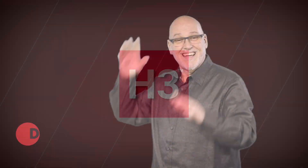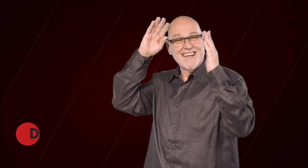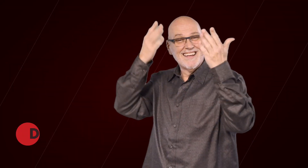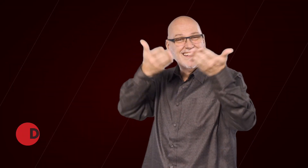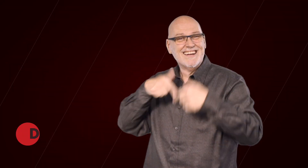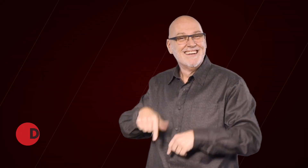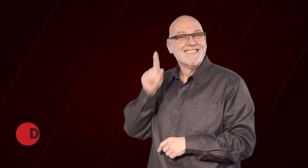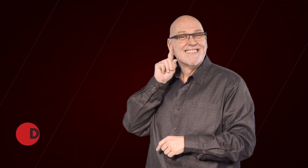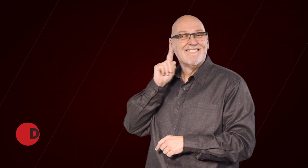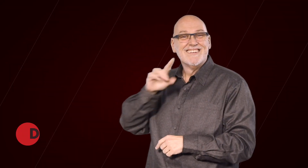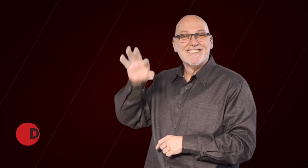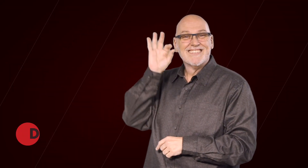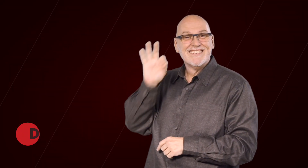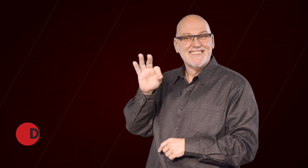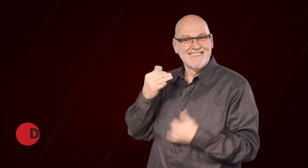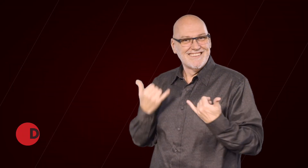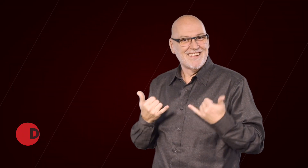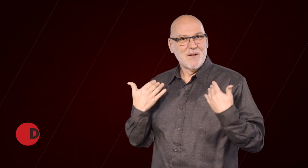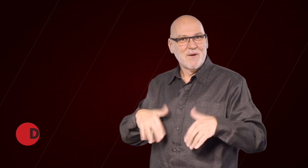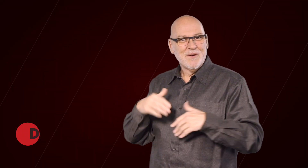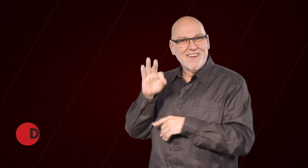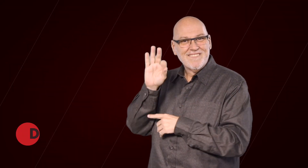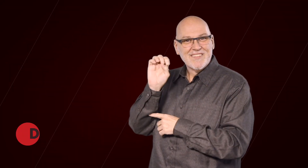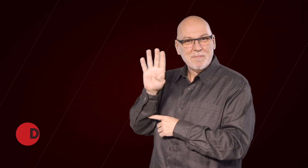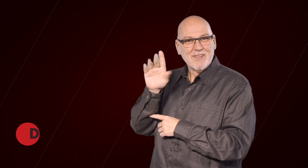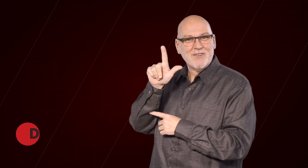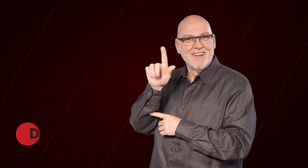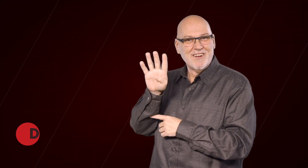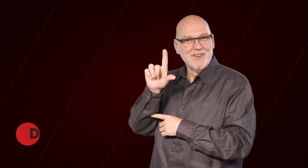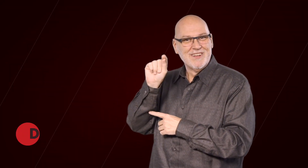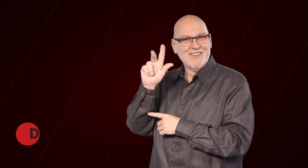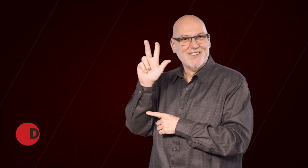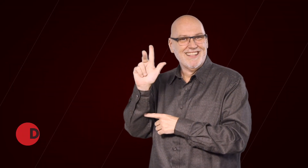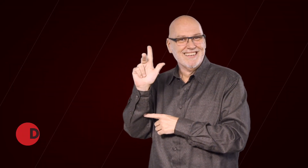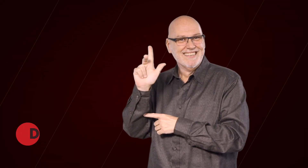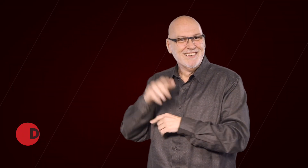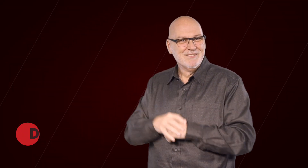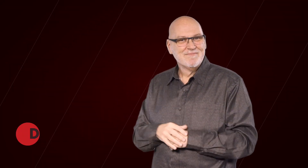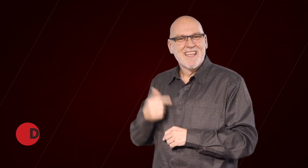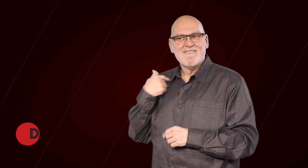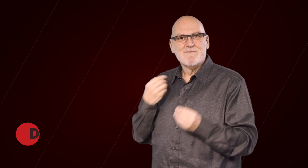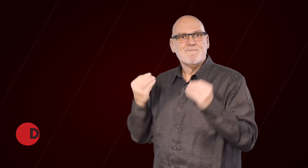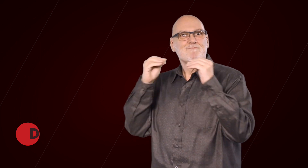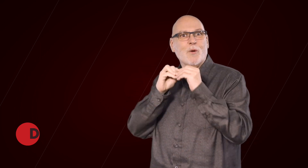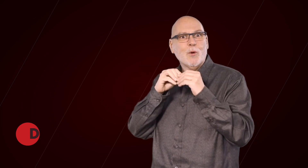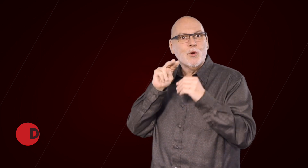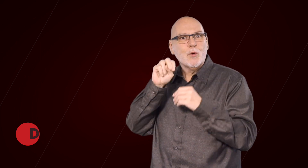Hello! This is DeafDots, 24 February 2023.